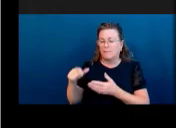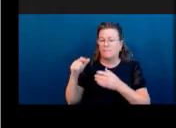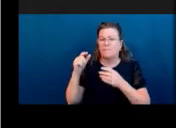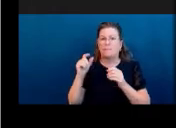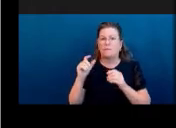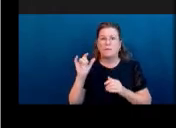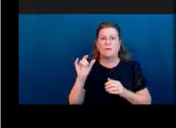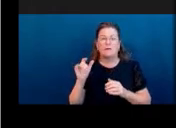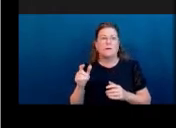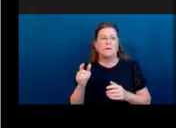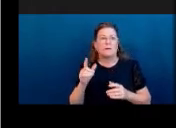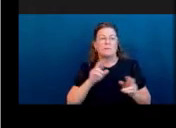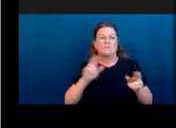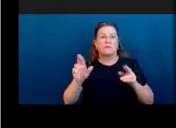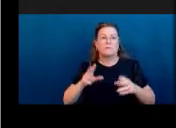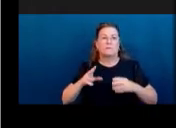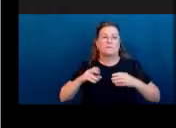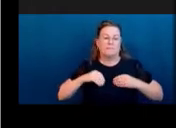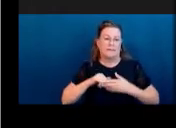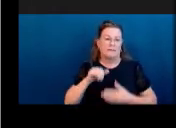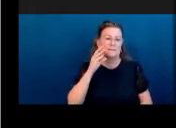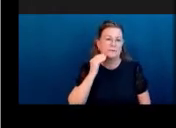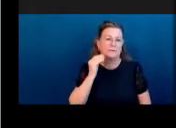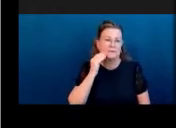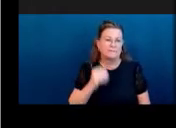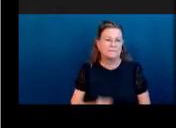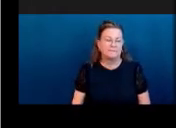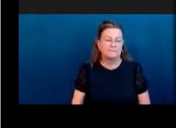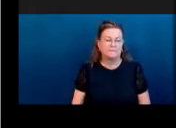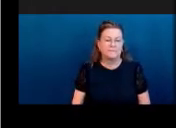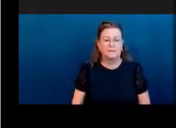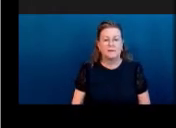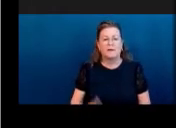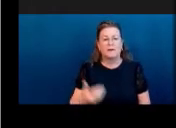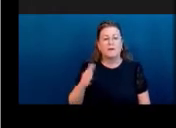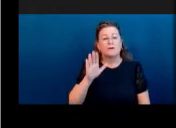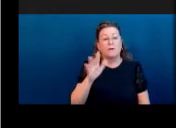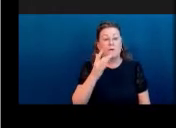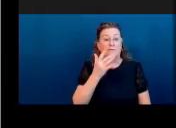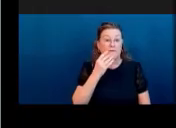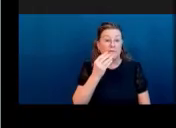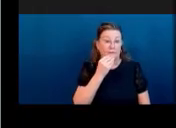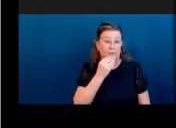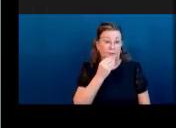experience. Think about your favorite food. My favorite food